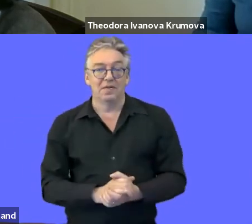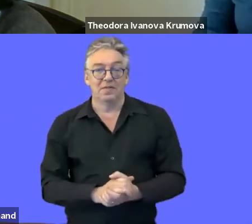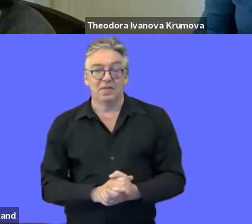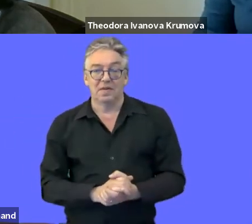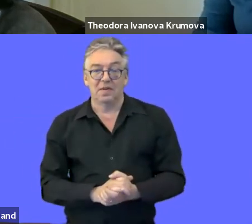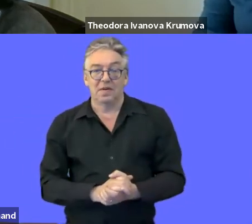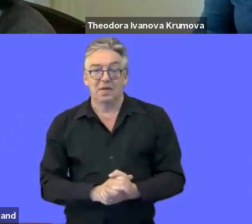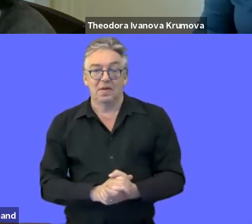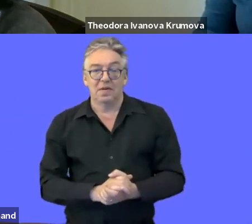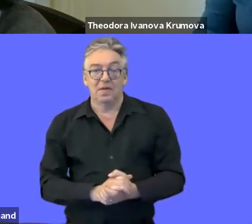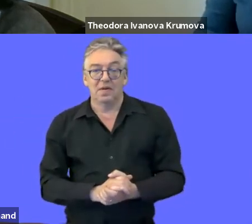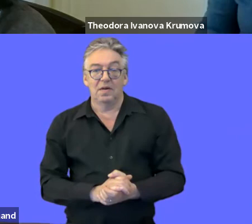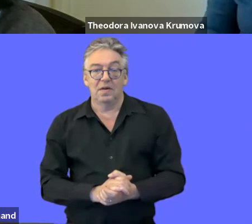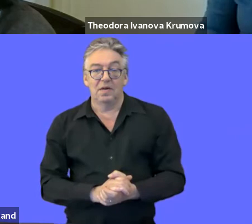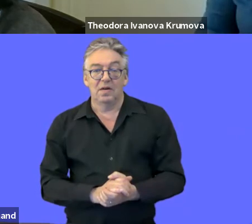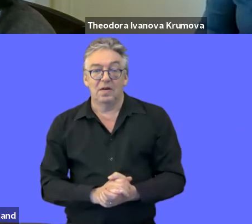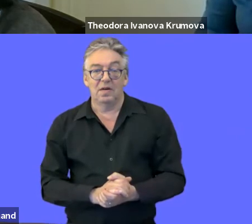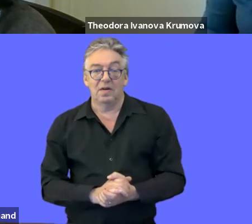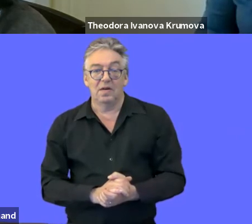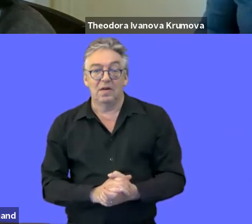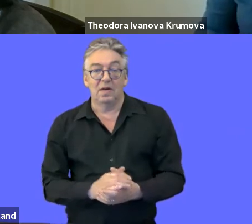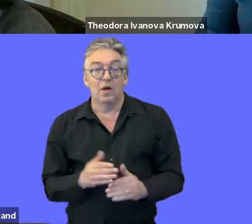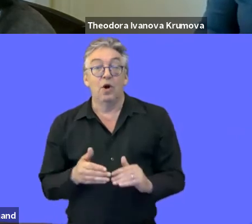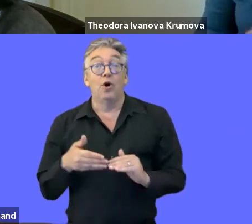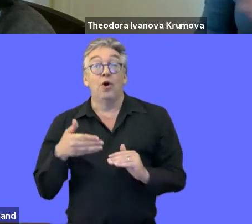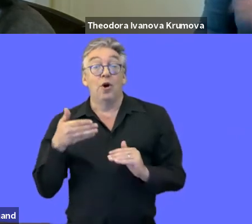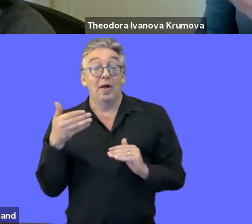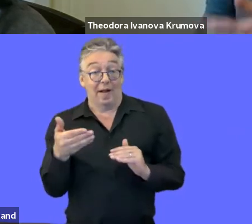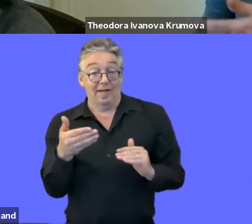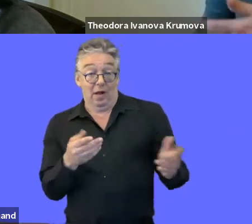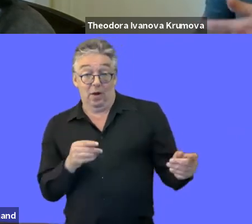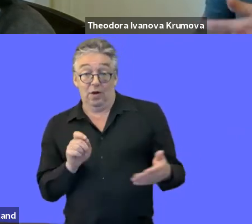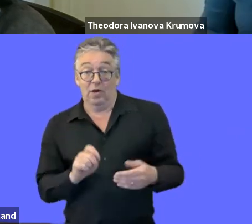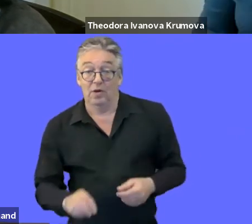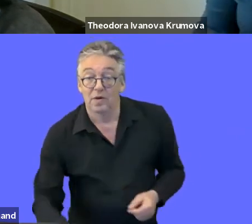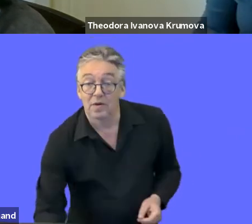After that, the authors are requested to introduce their comments